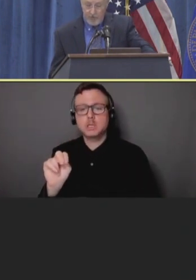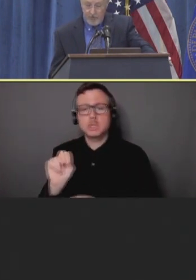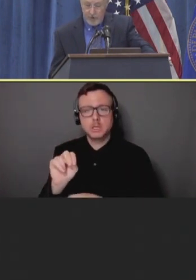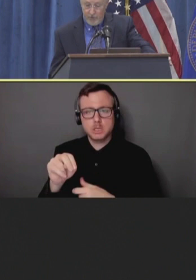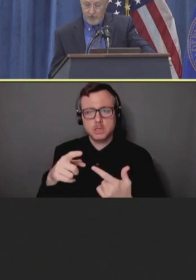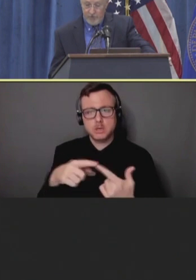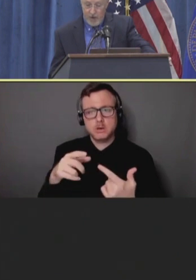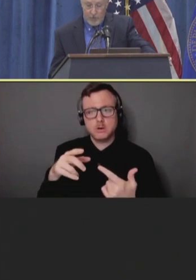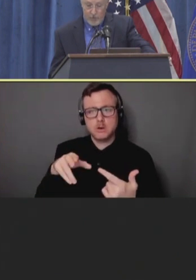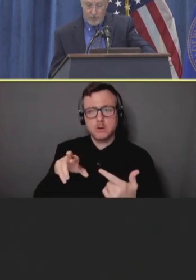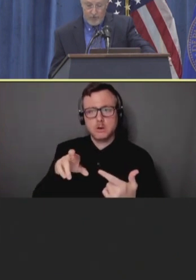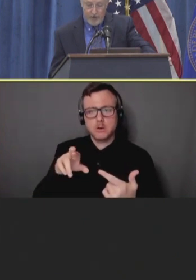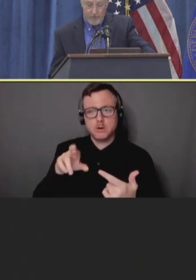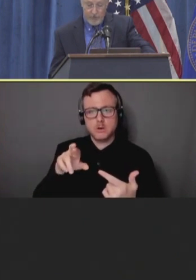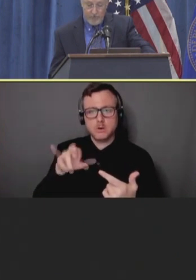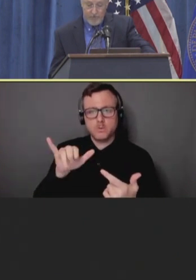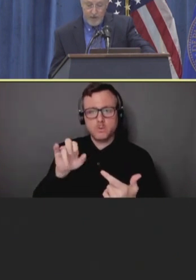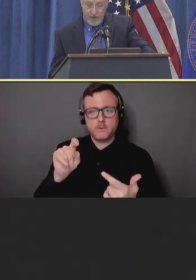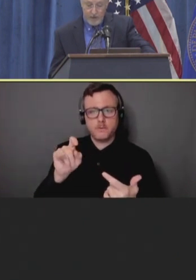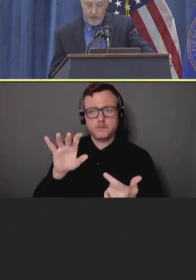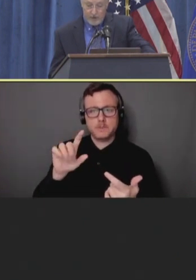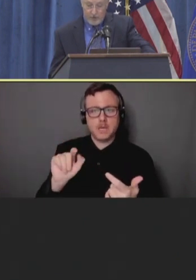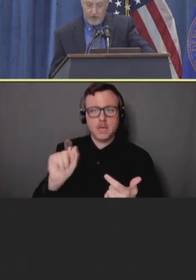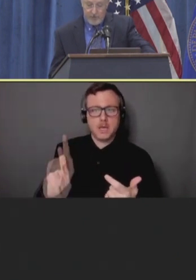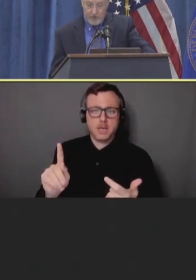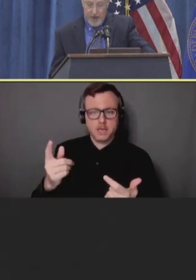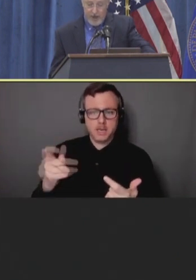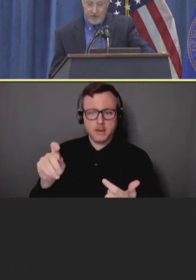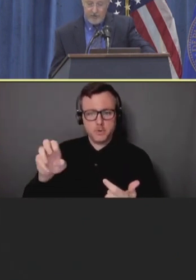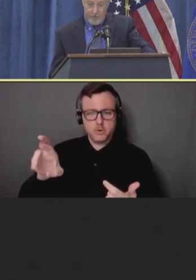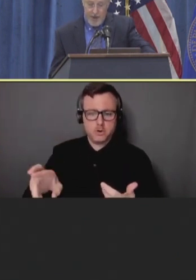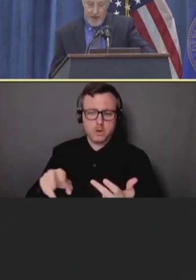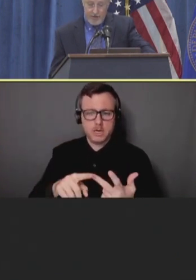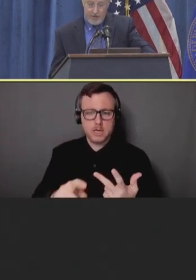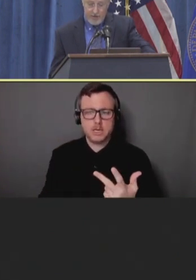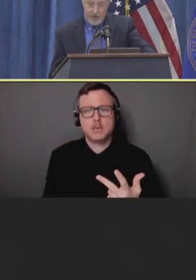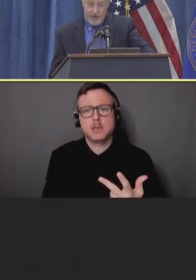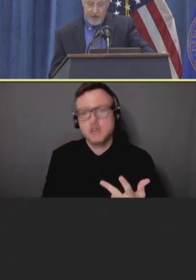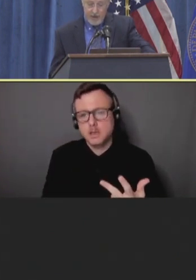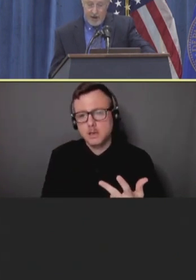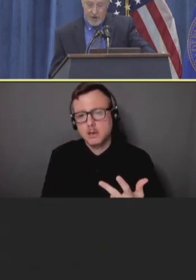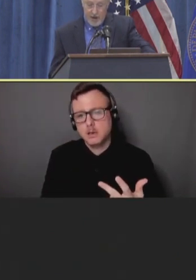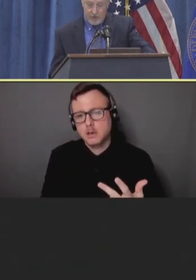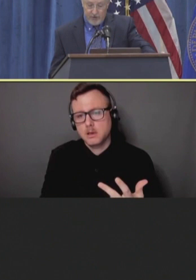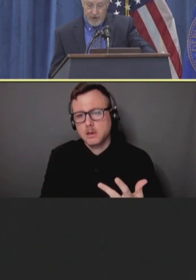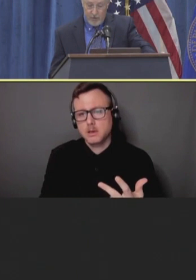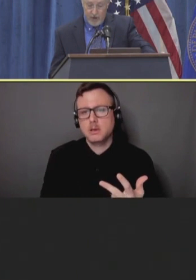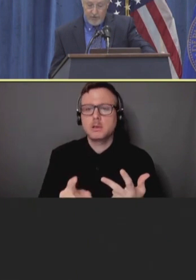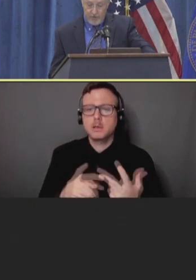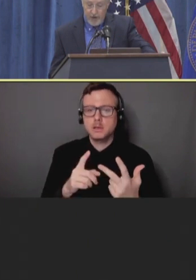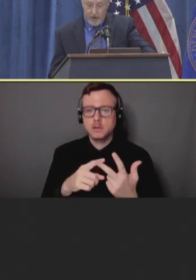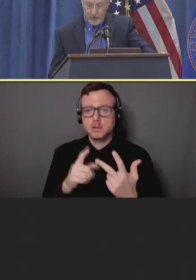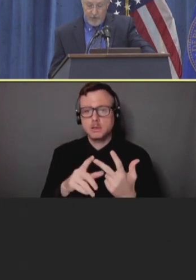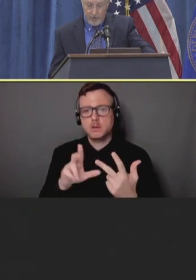from the University of Colorado at Denver, Dr. Christopher Gast from PATH, and Dr. Allison Naleway from Kaiser Permanente.